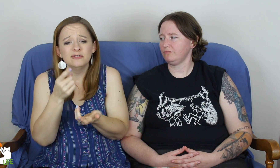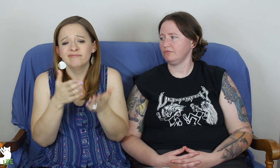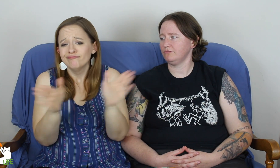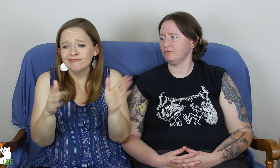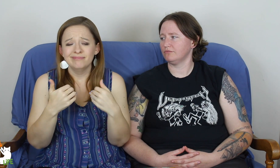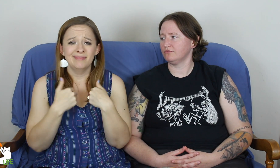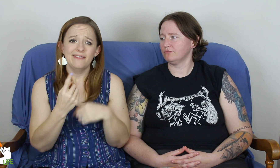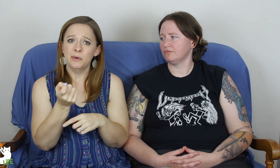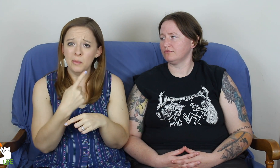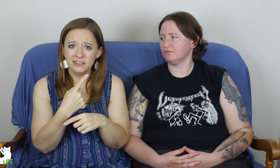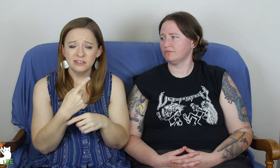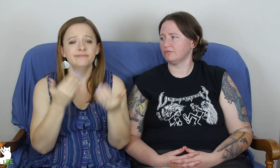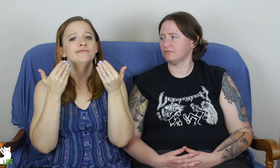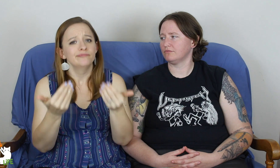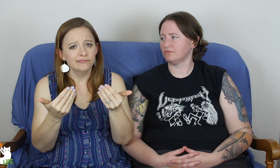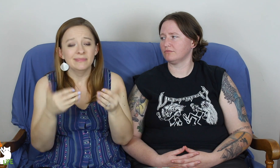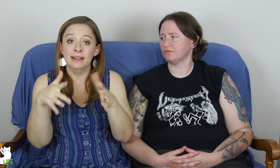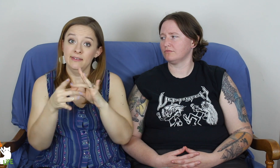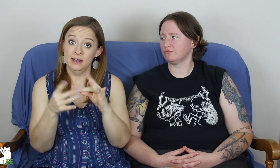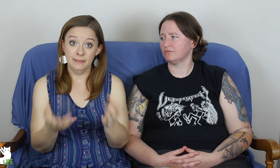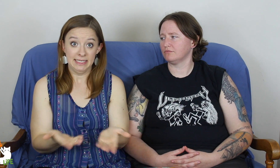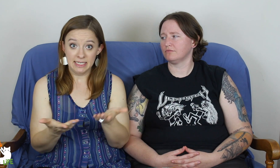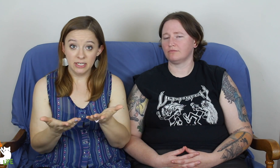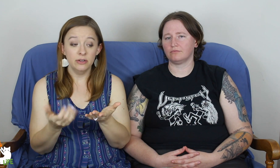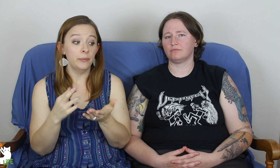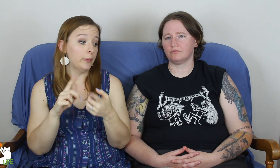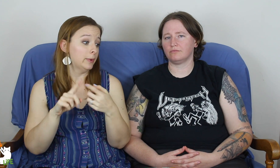If you just have a general question, go ahead and leave a comment here,